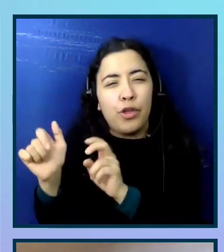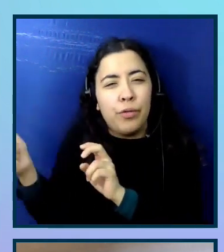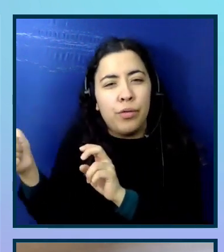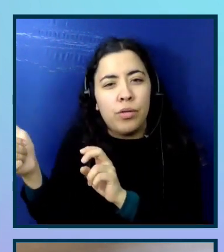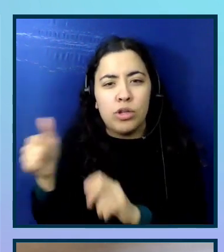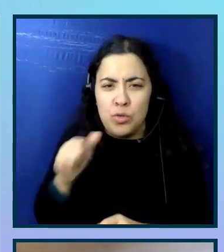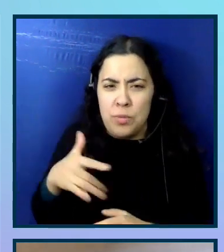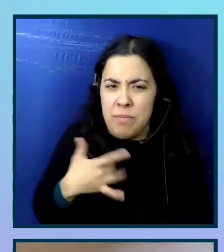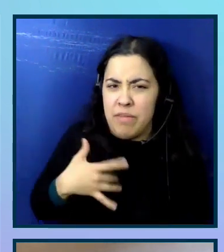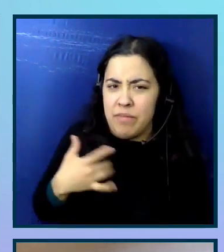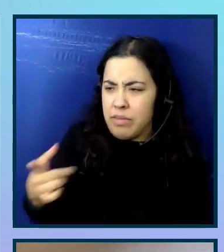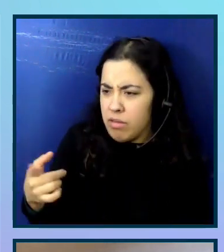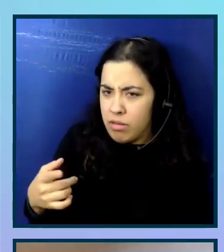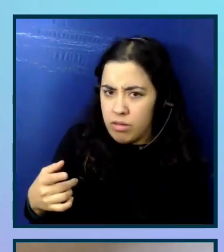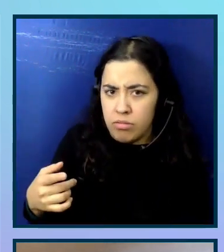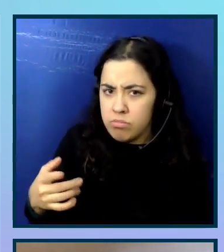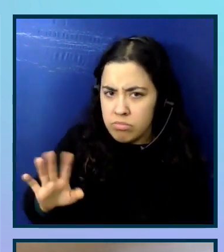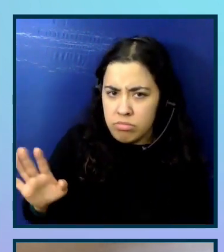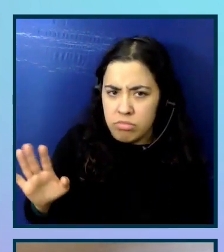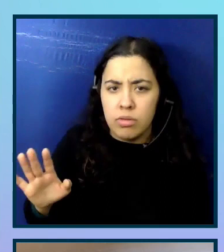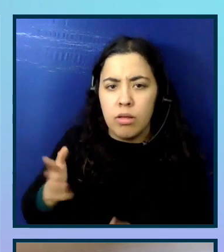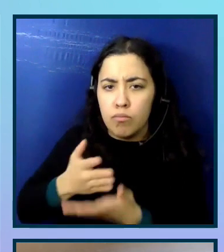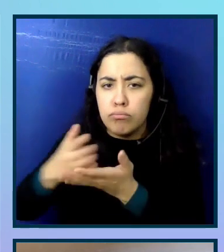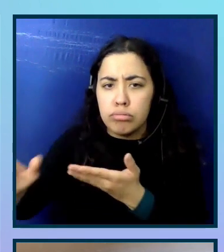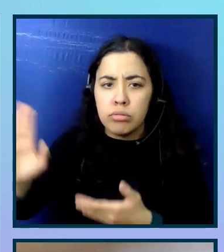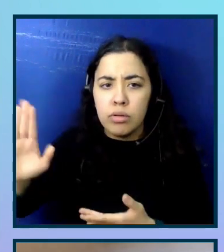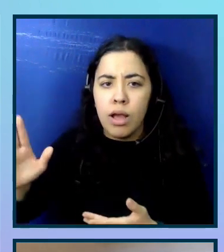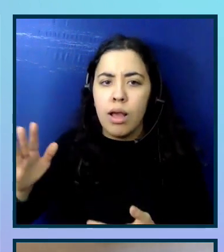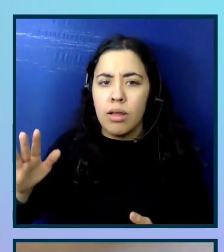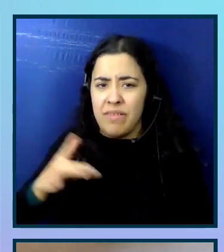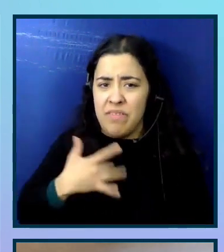In this context, this makes people with disabilities less than.